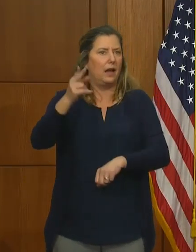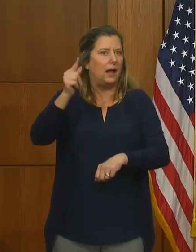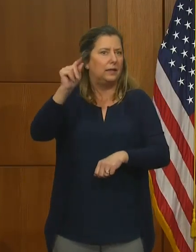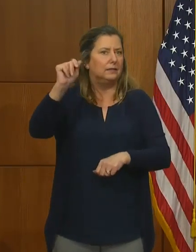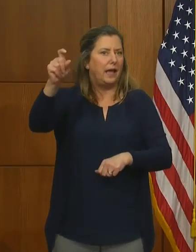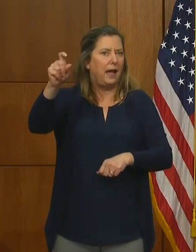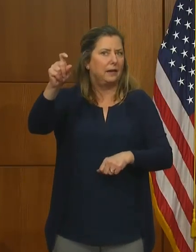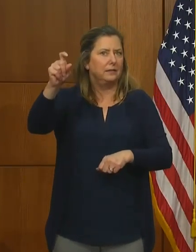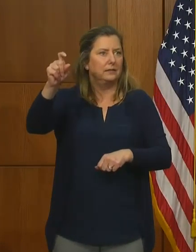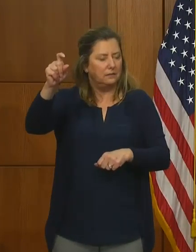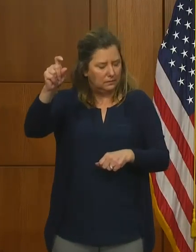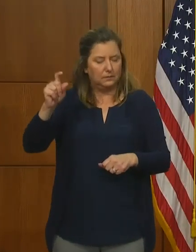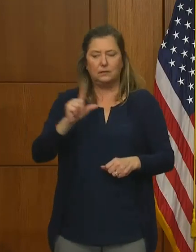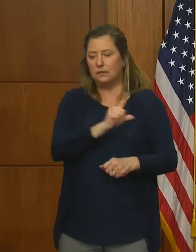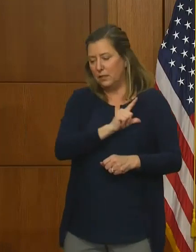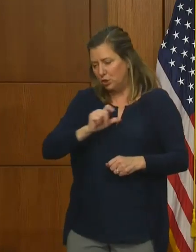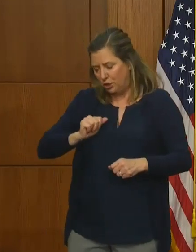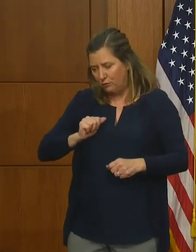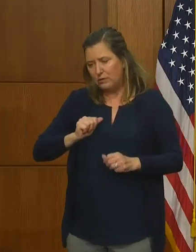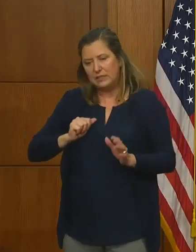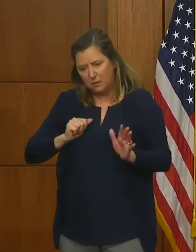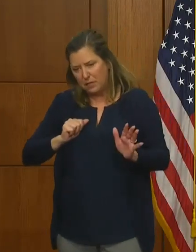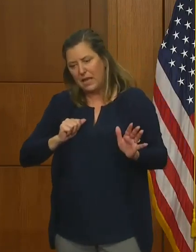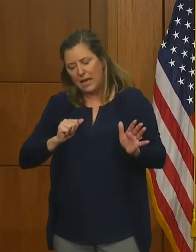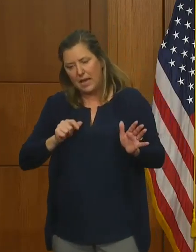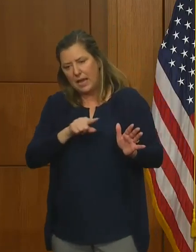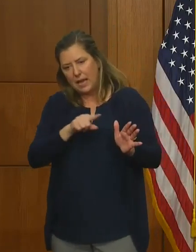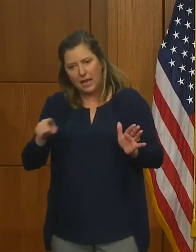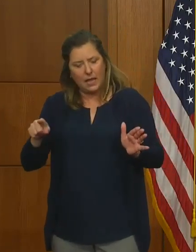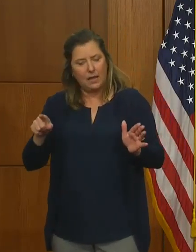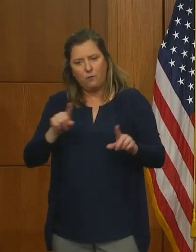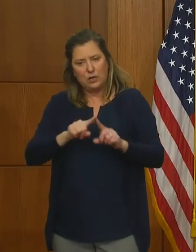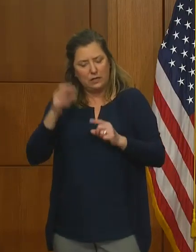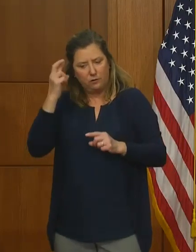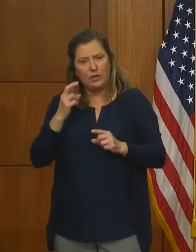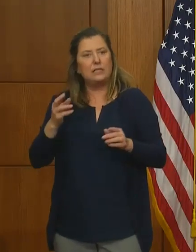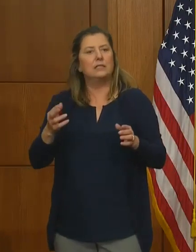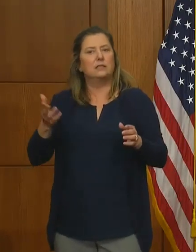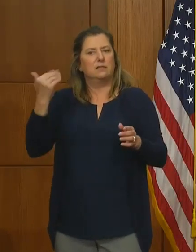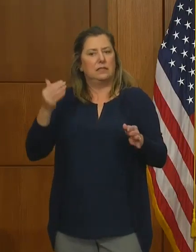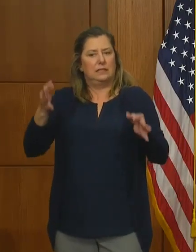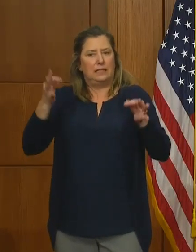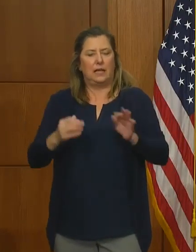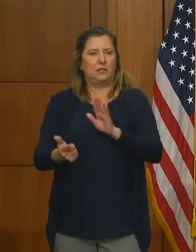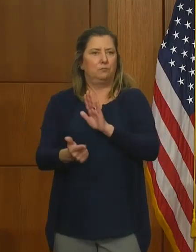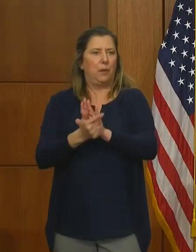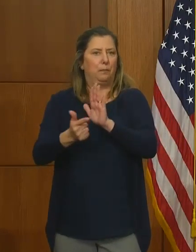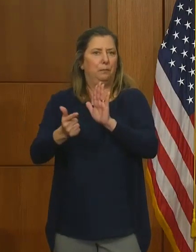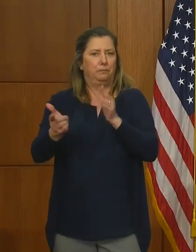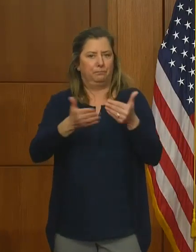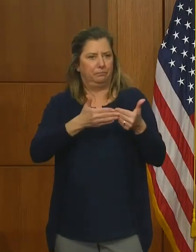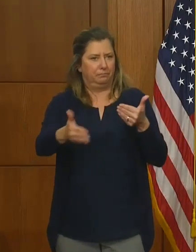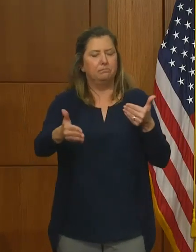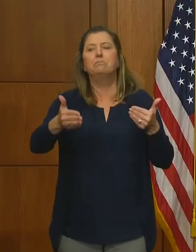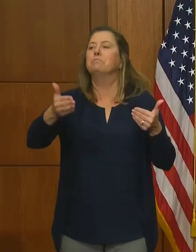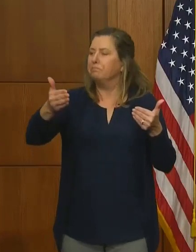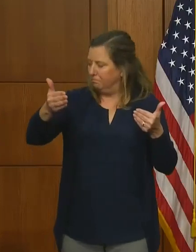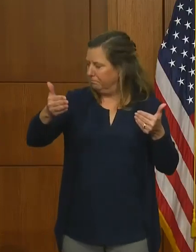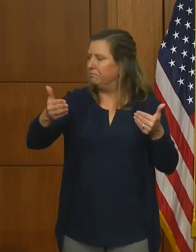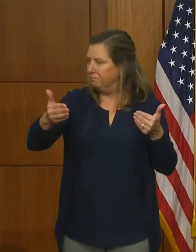OF SKILL. TAXED AT A VERY HIGH LEVEL IN VIRGINIA. THE GENERAL ASSEMBLY FOR VARIETY OF REASONS